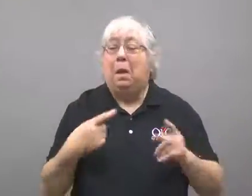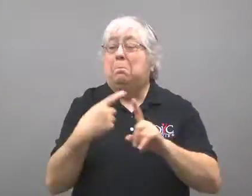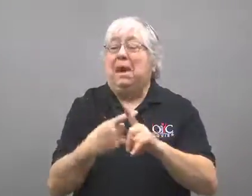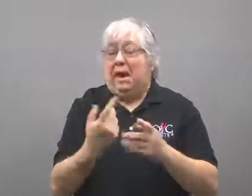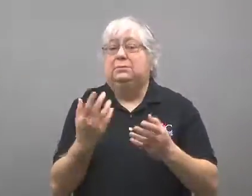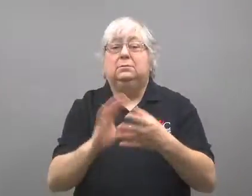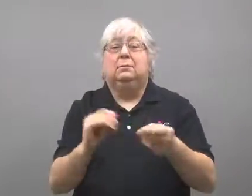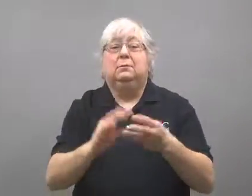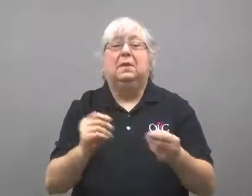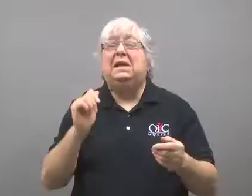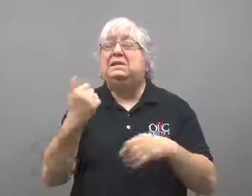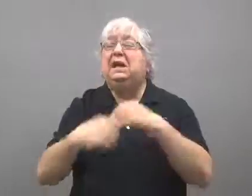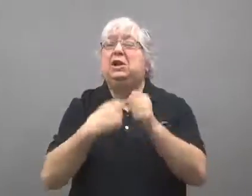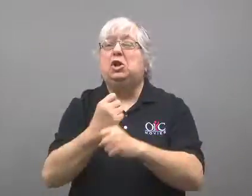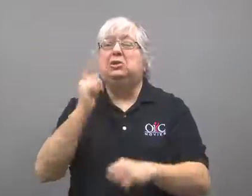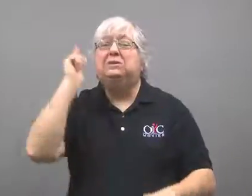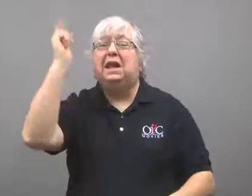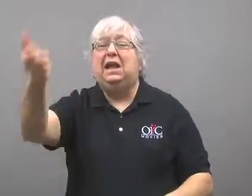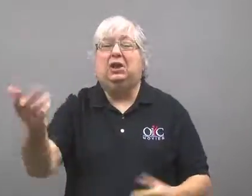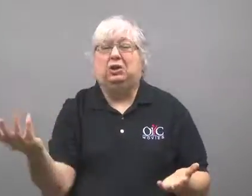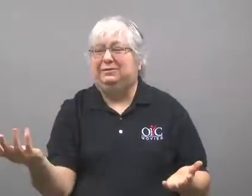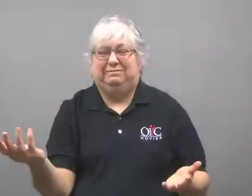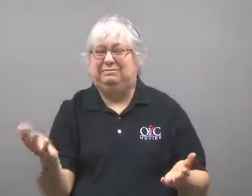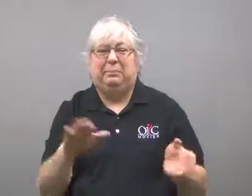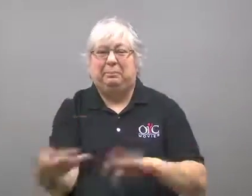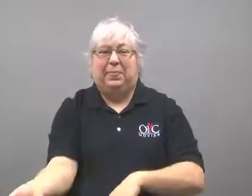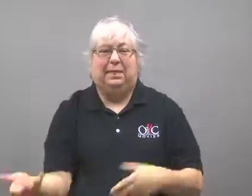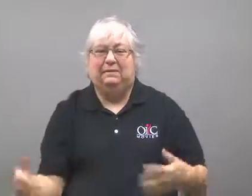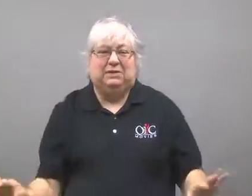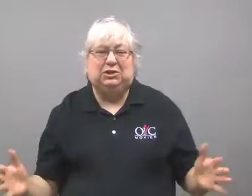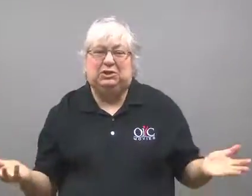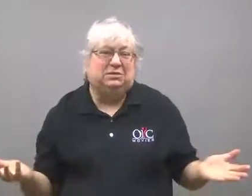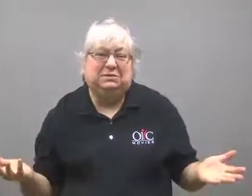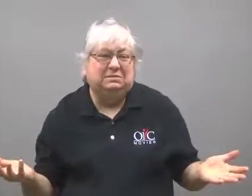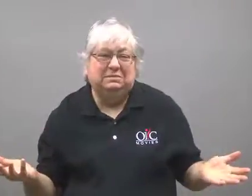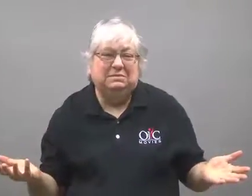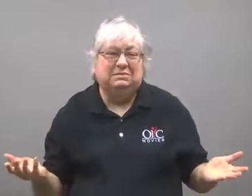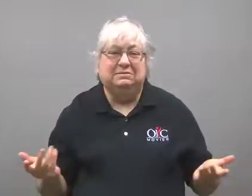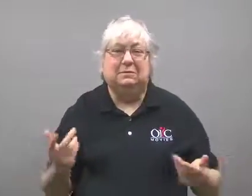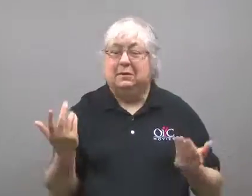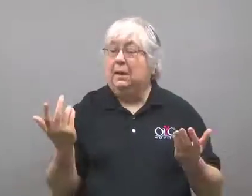It also said such an agreement would expire in 10 years.